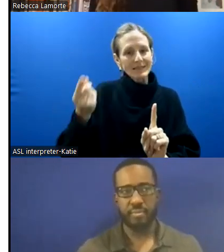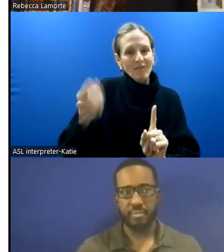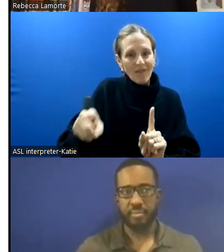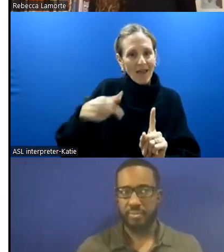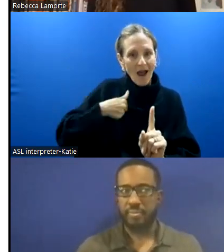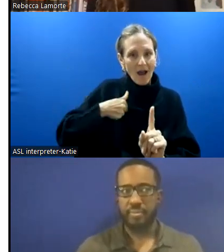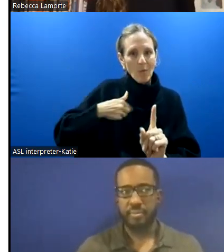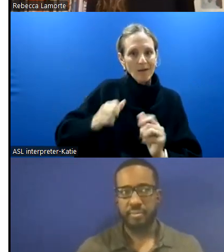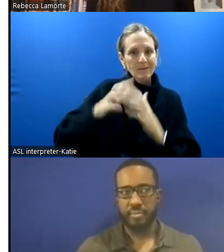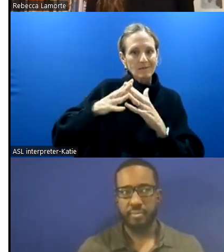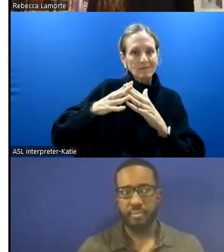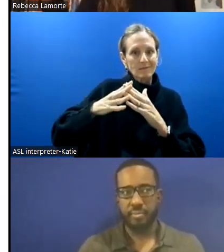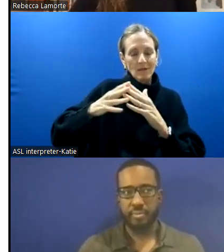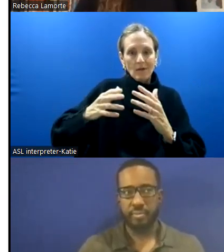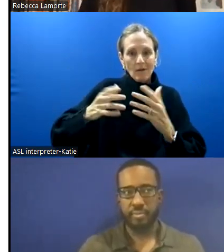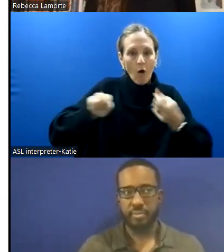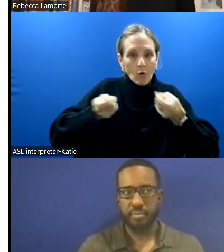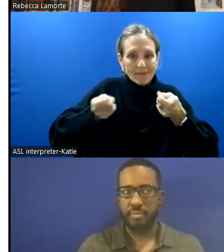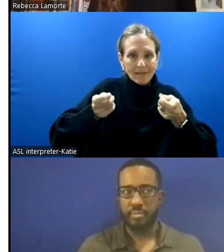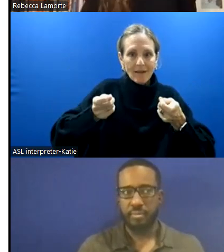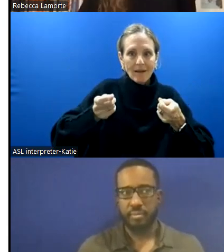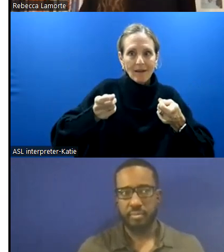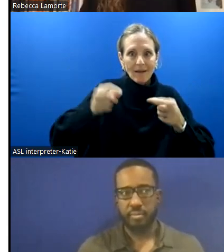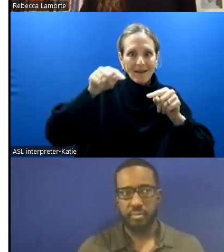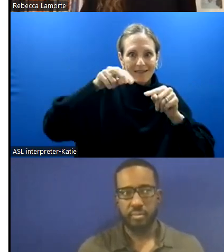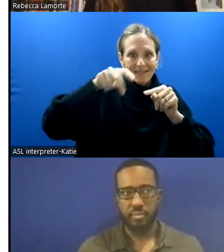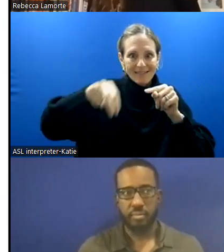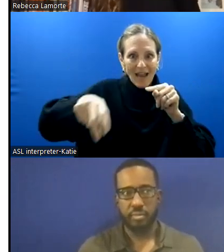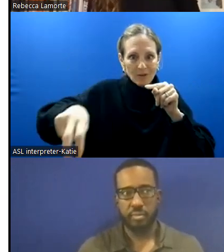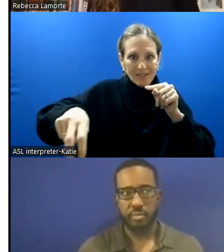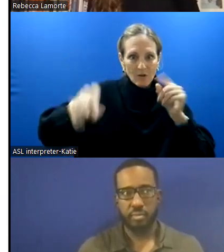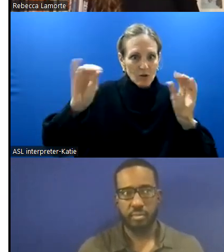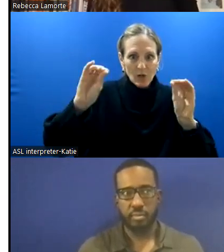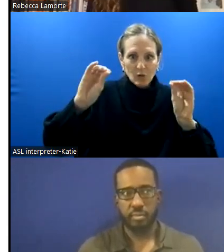oh, my gosh, it's down a flight of stairs and there's no elevator. There's no escalator.